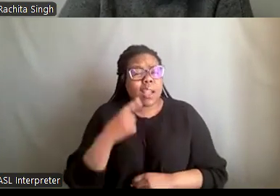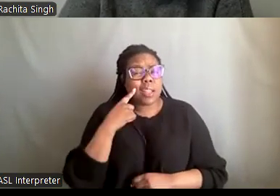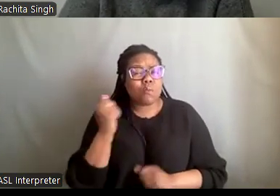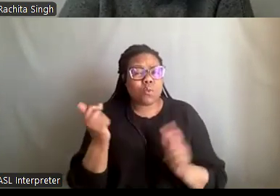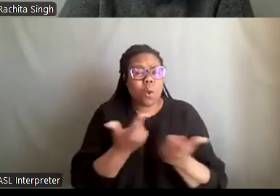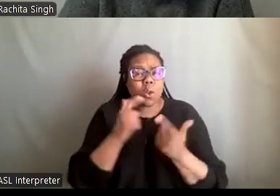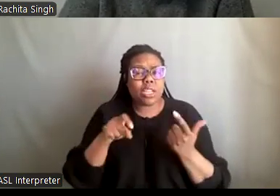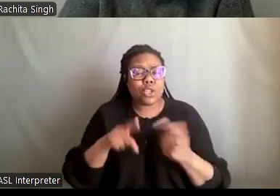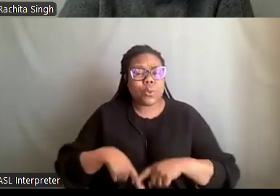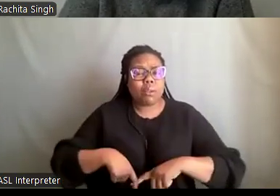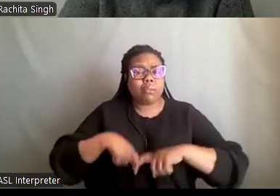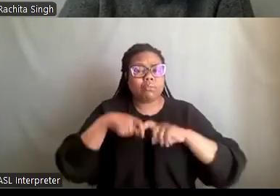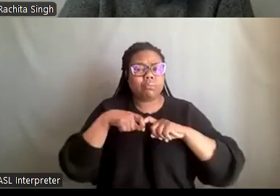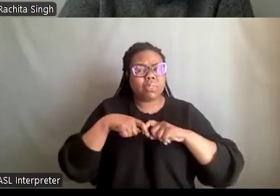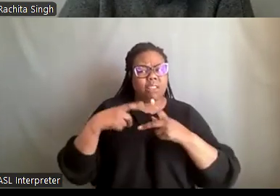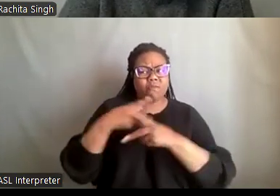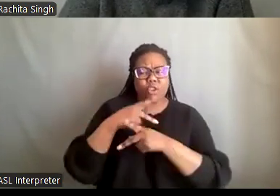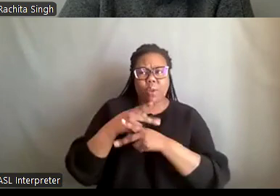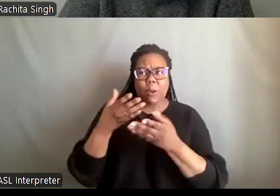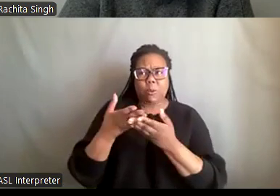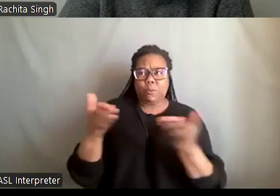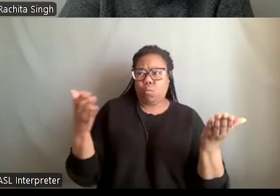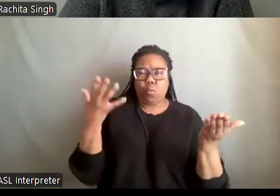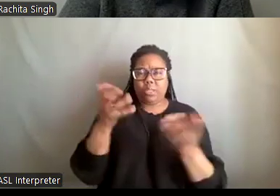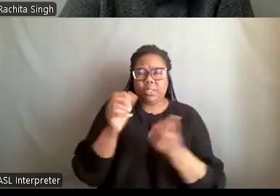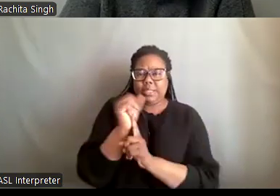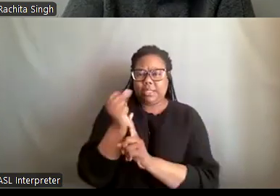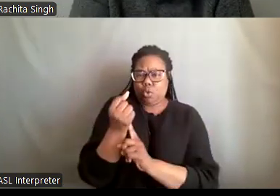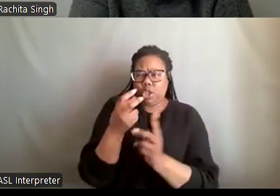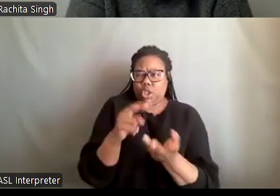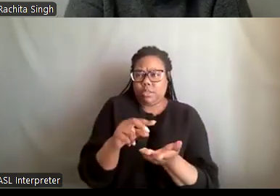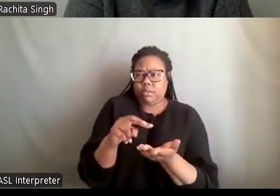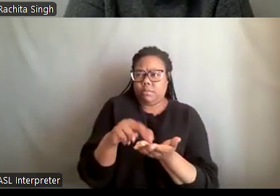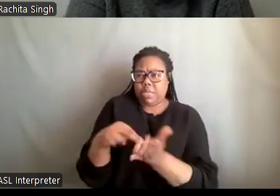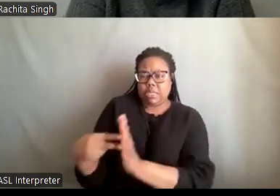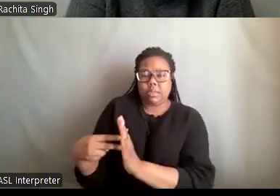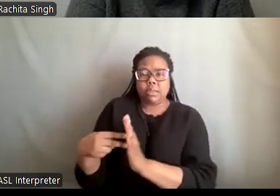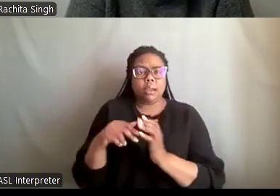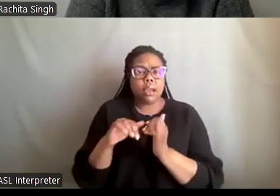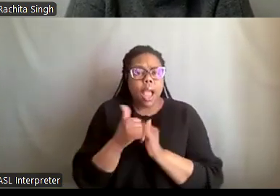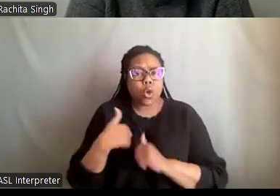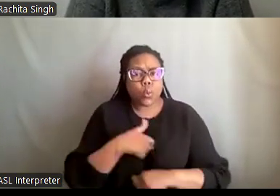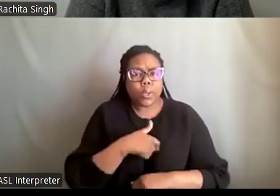everybody's trying to figure out what this actually means, you know? Like how do we talk about the importance of